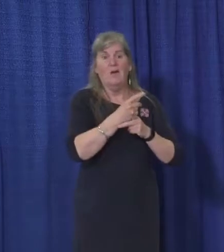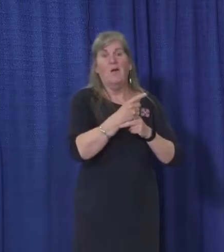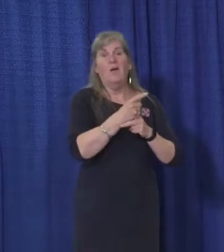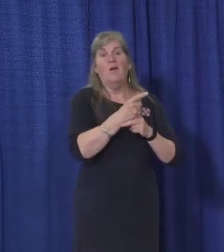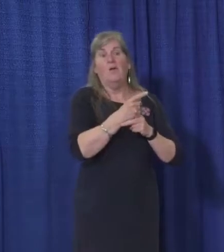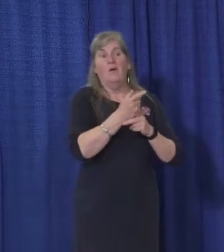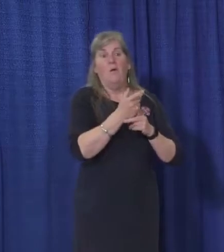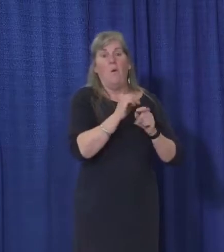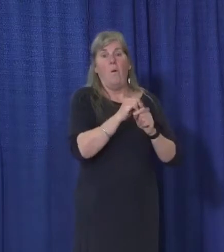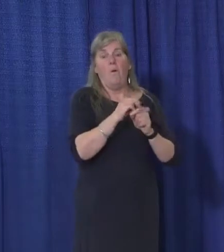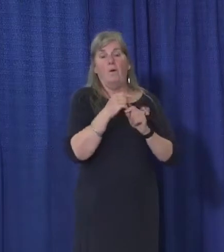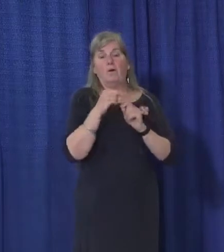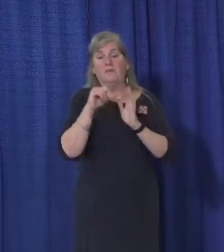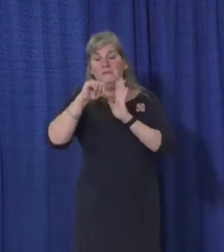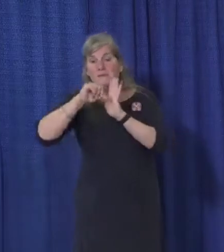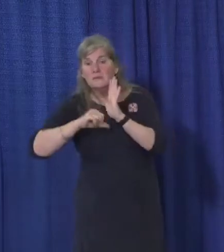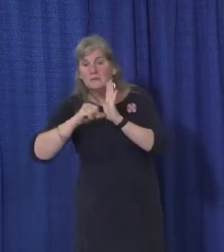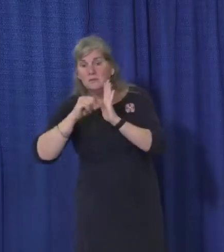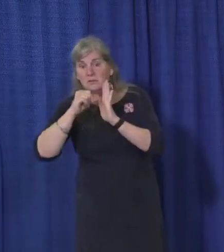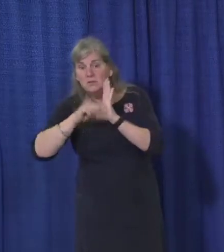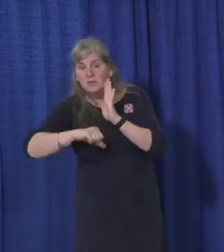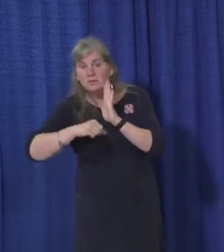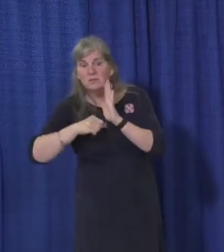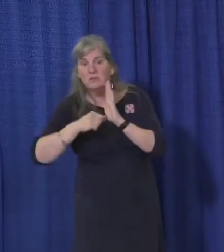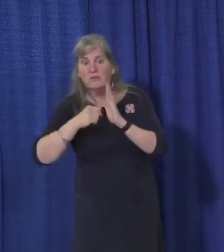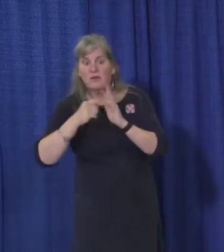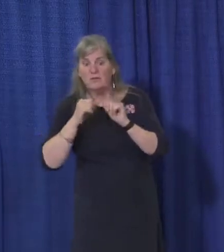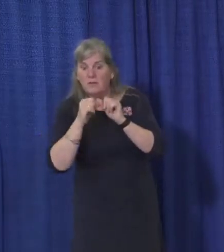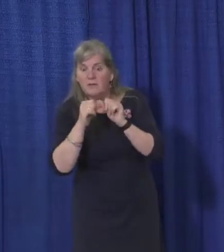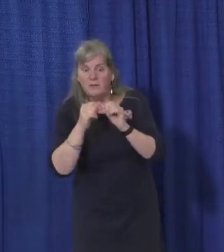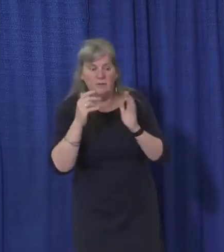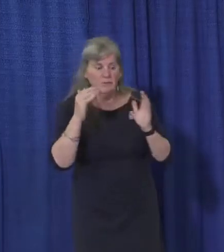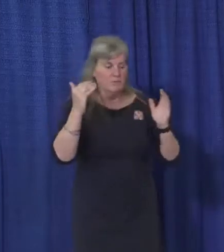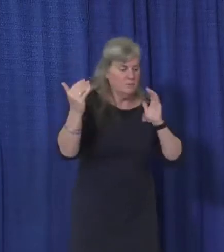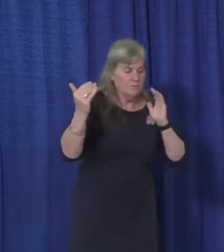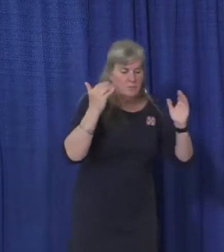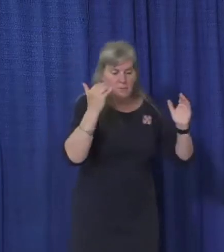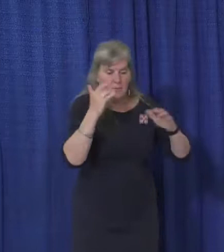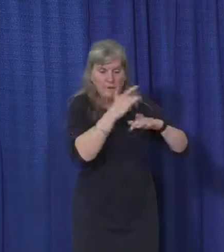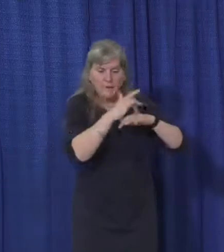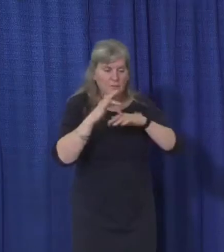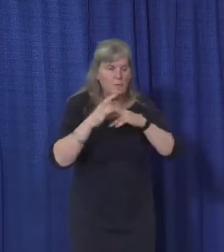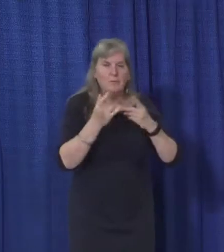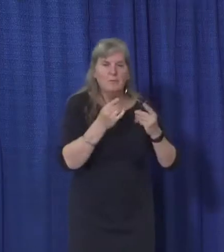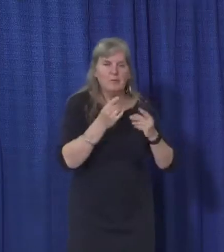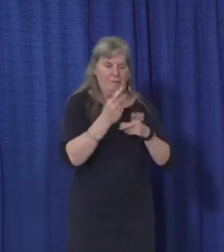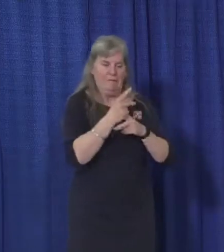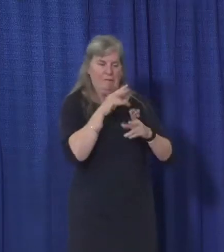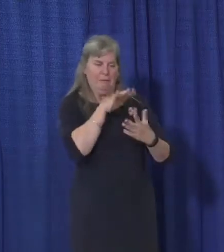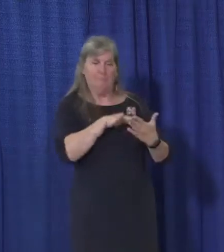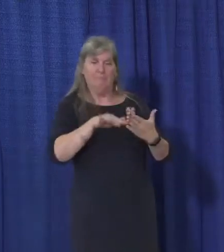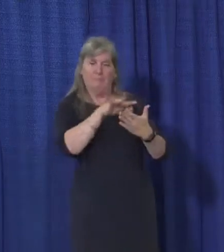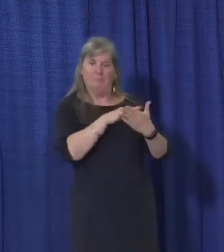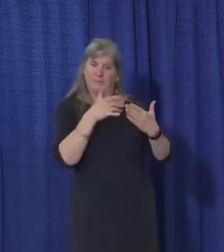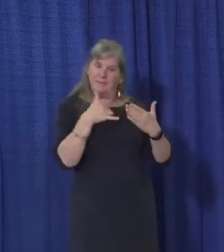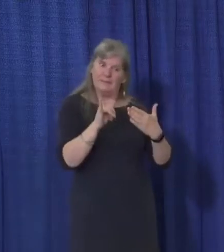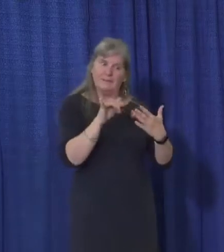and surgeries. I think we're doing okay.